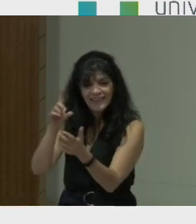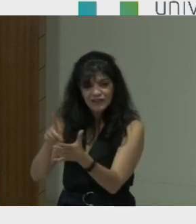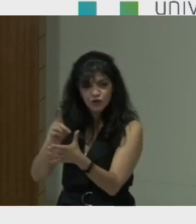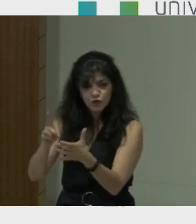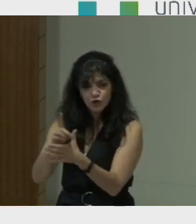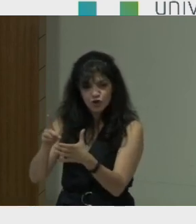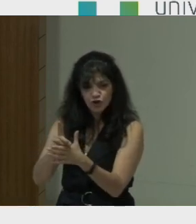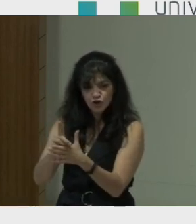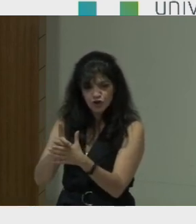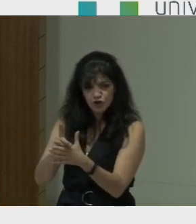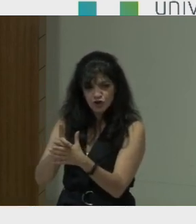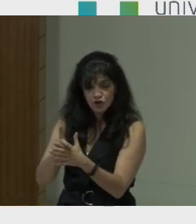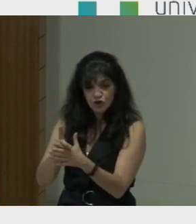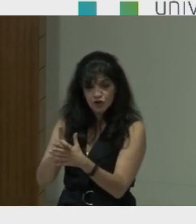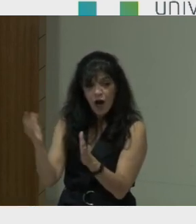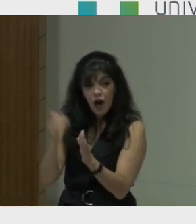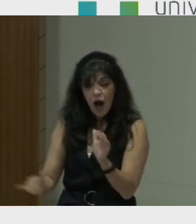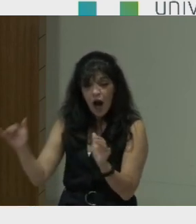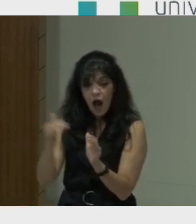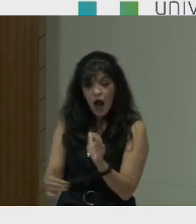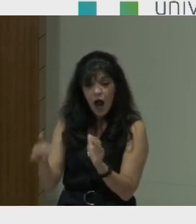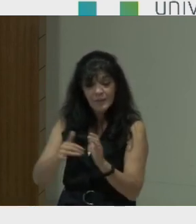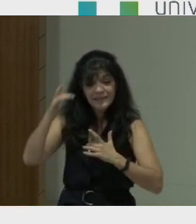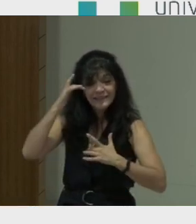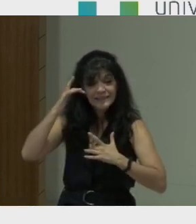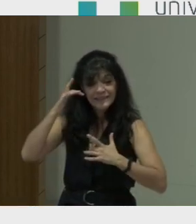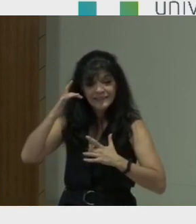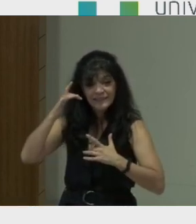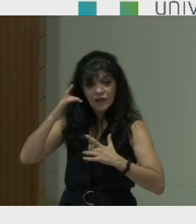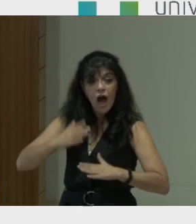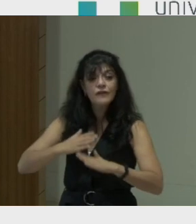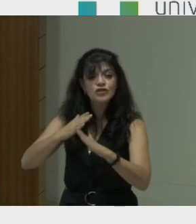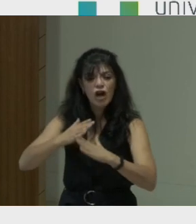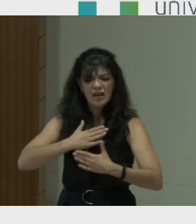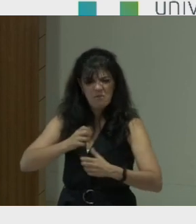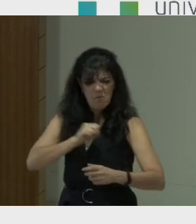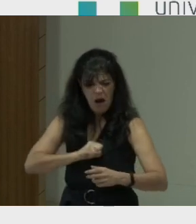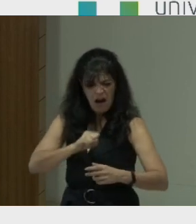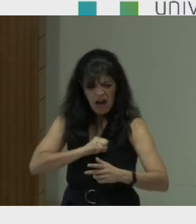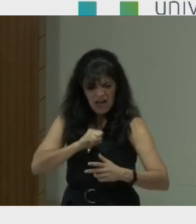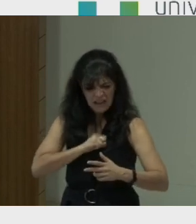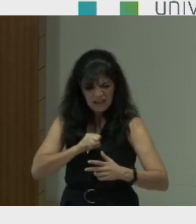And the most common diseases are obstructive bronchitis, the whole